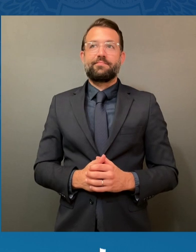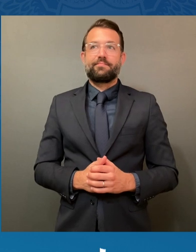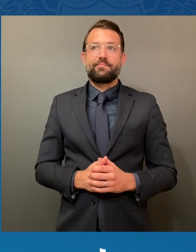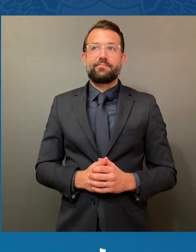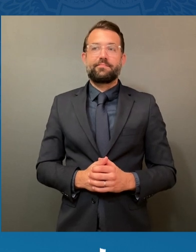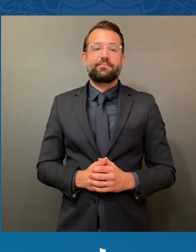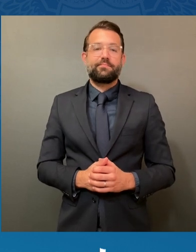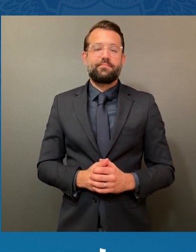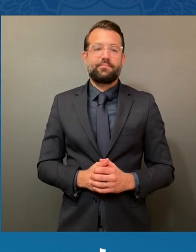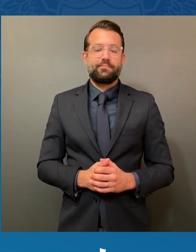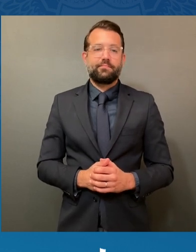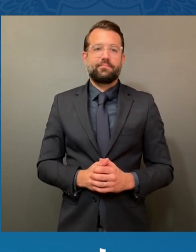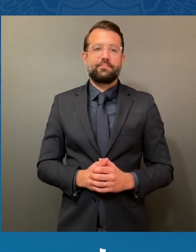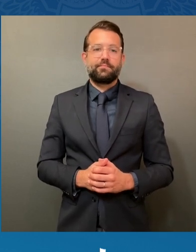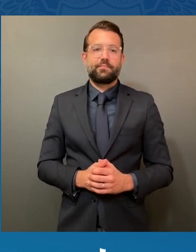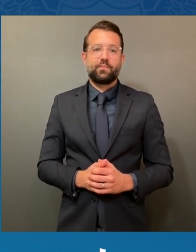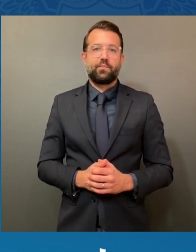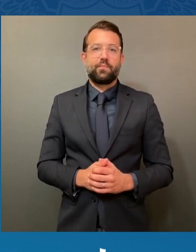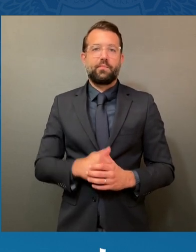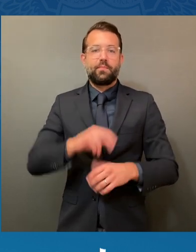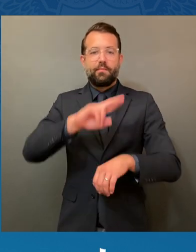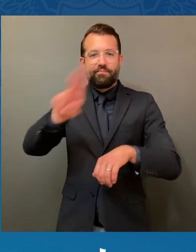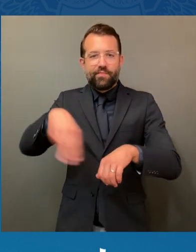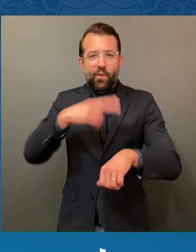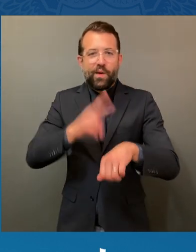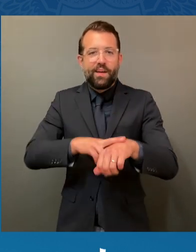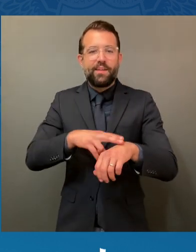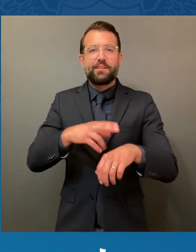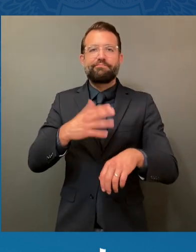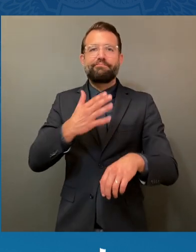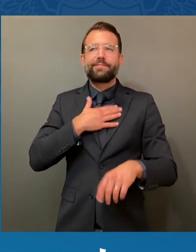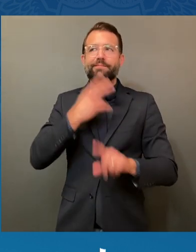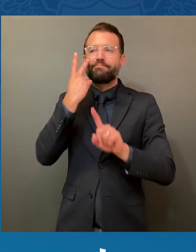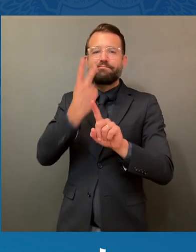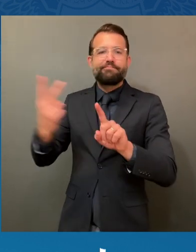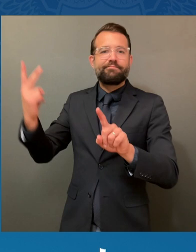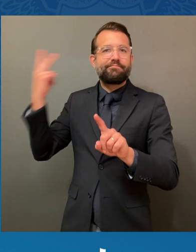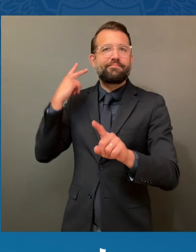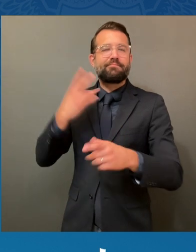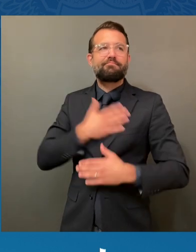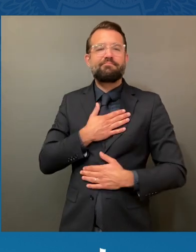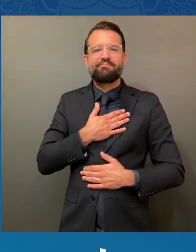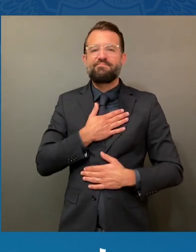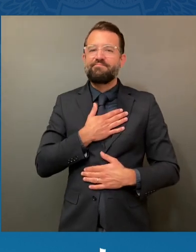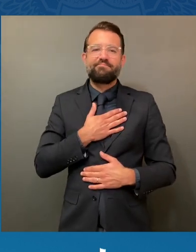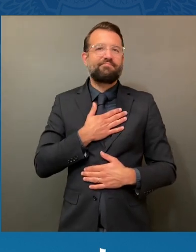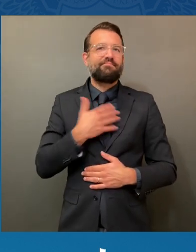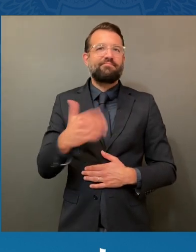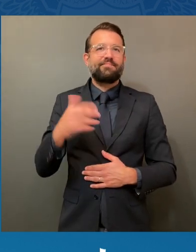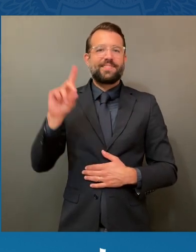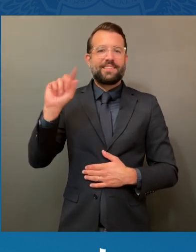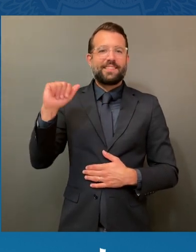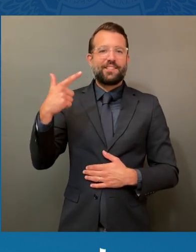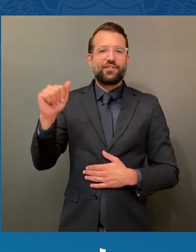I, of course, have such fond memories of DAGA and my time being a member of DAGA,